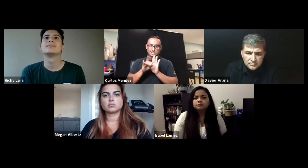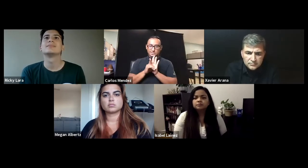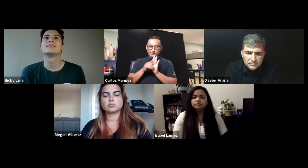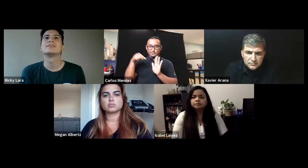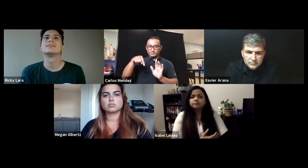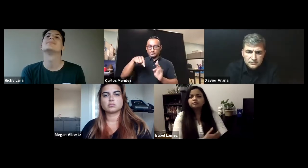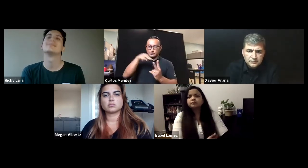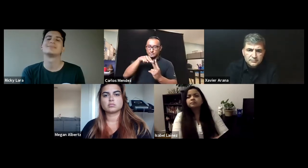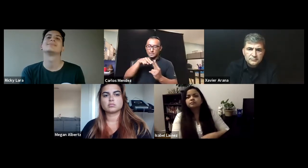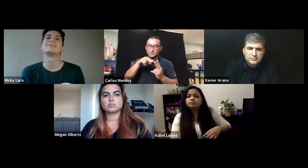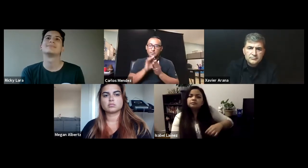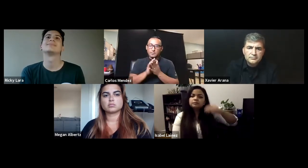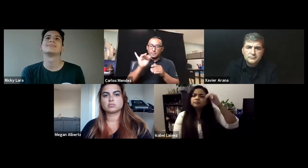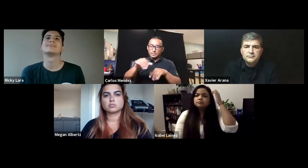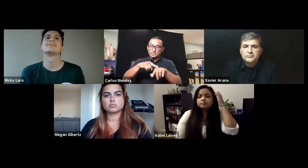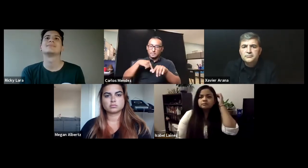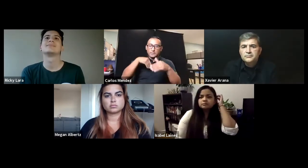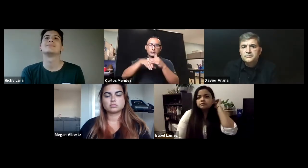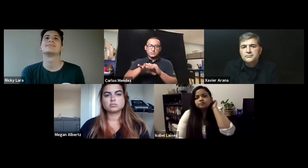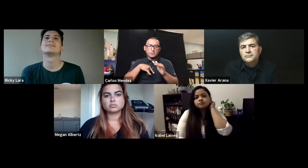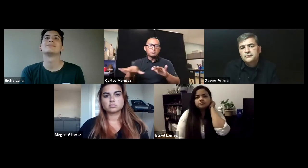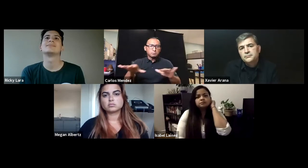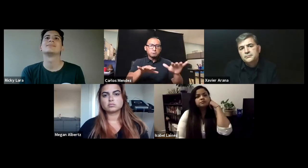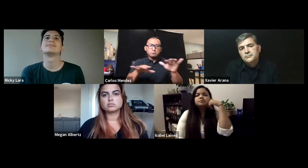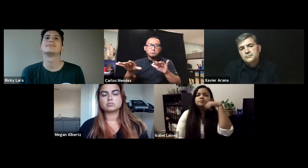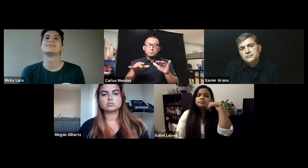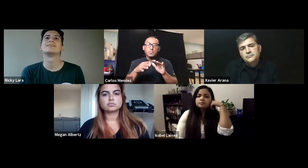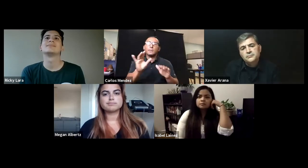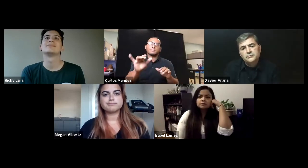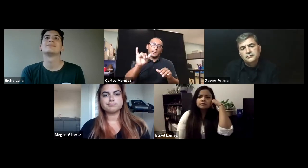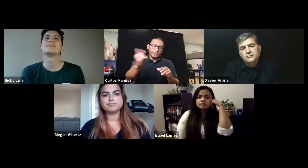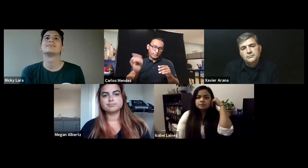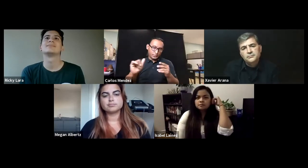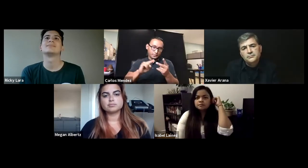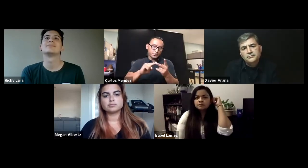Two: I wish I knew about my culture. Um...